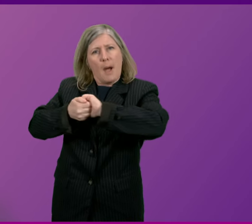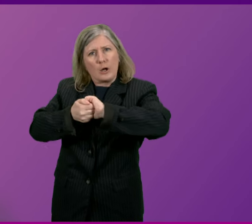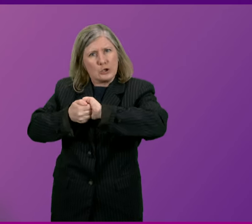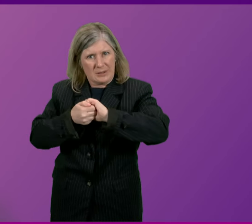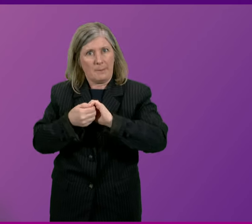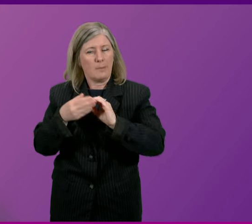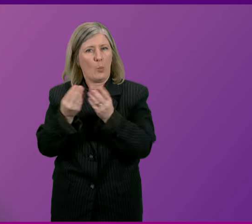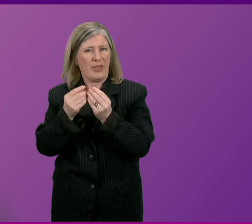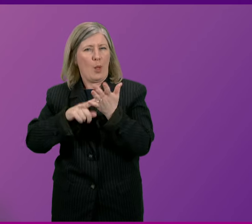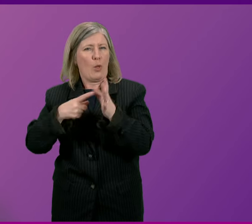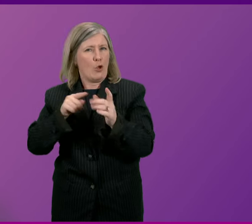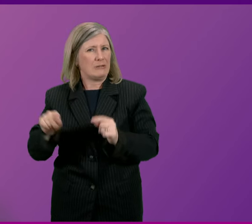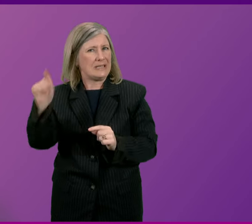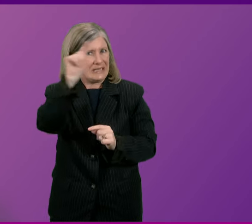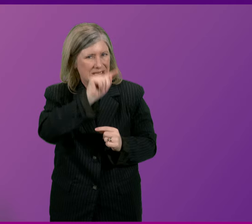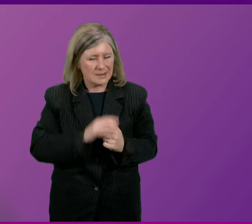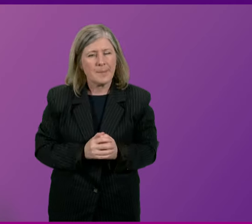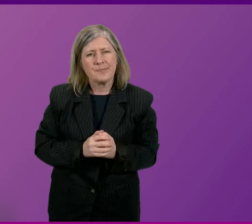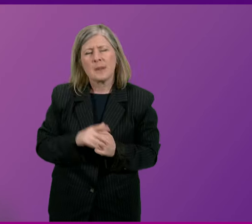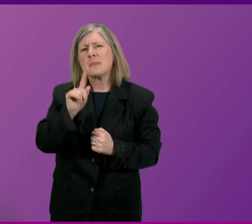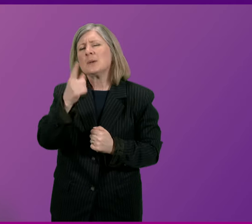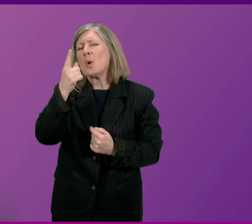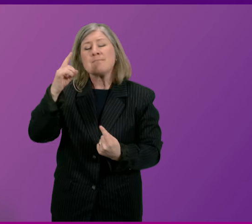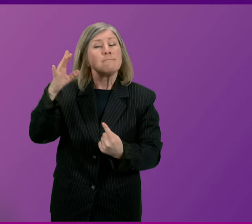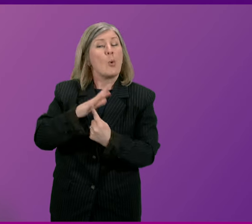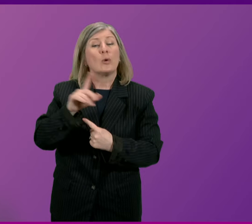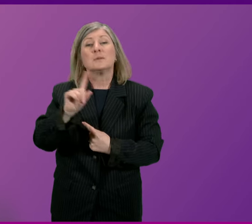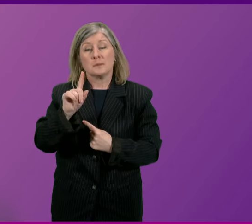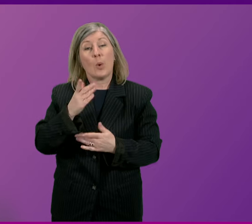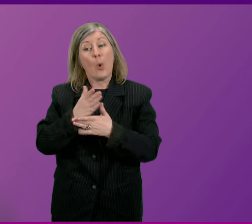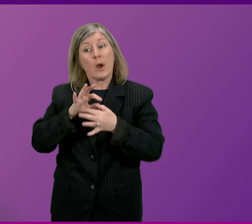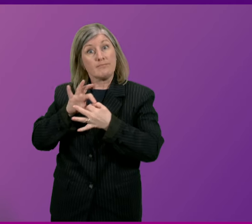One of the most critical points about working in partnership with local authorities is that